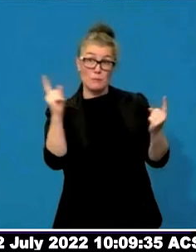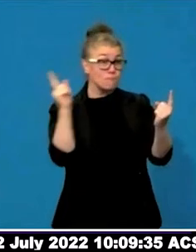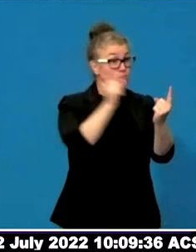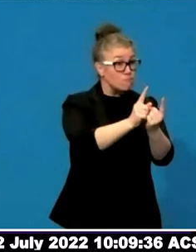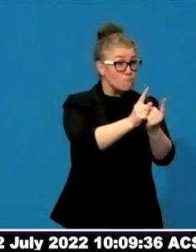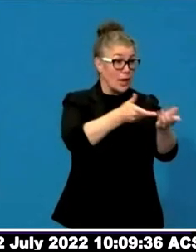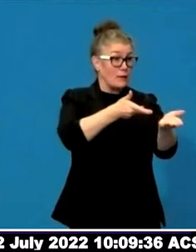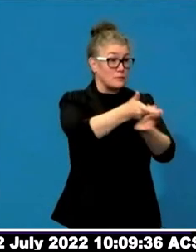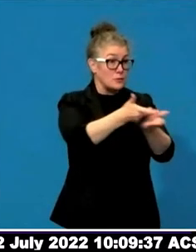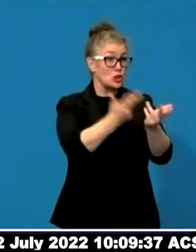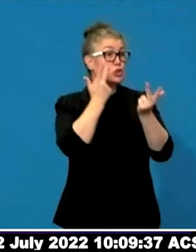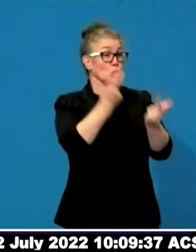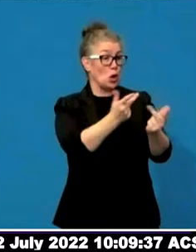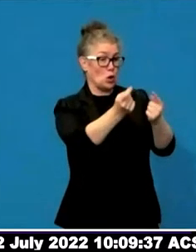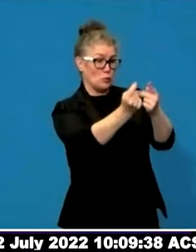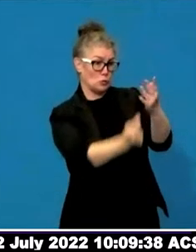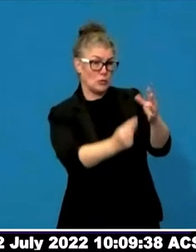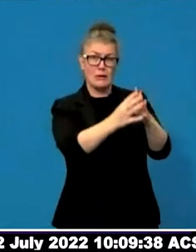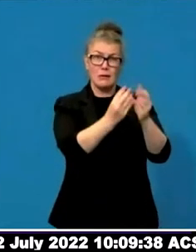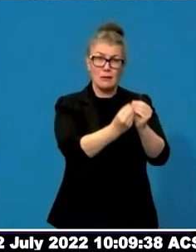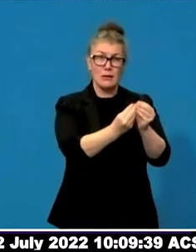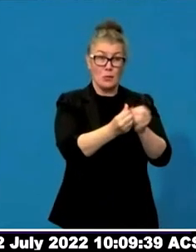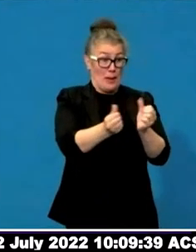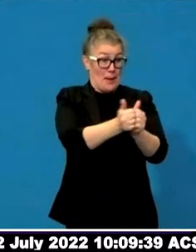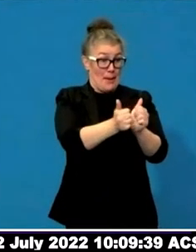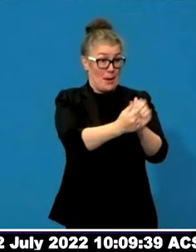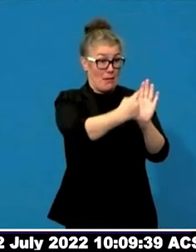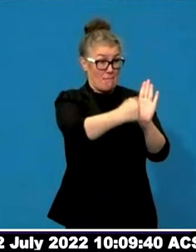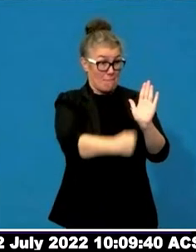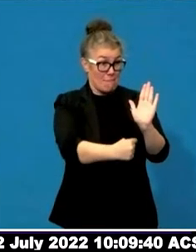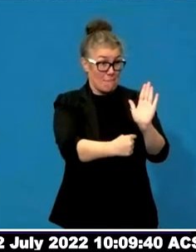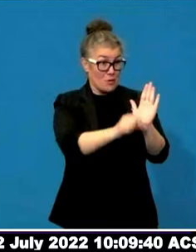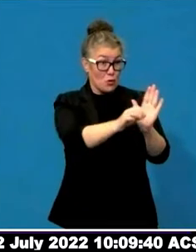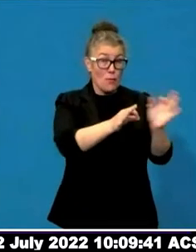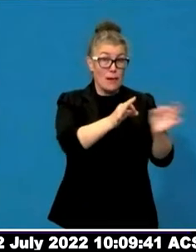and show you on paper your plan? Em is nodding.